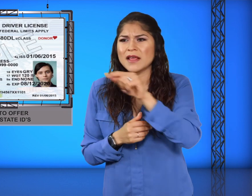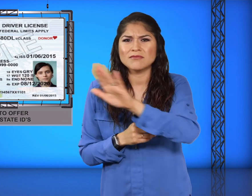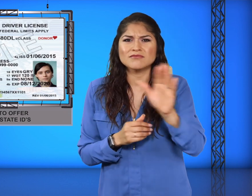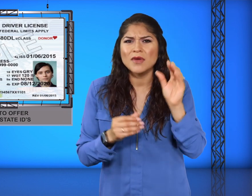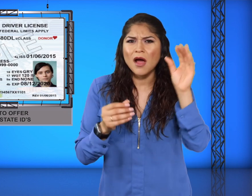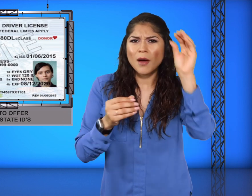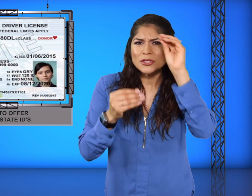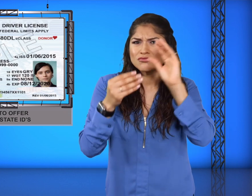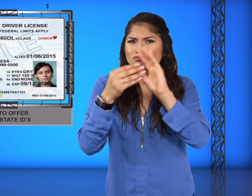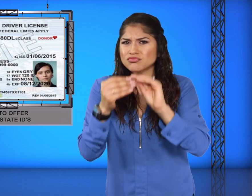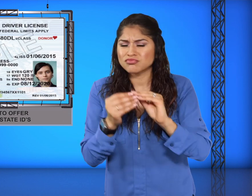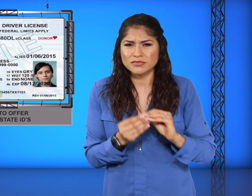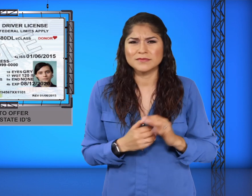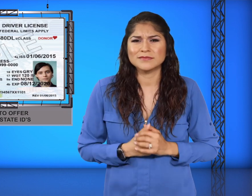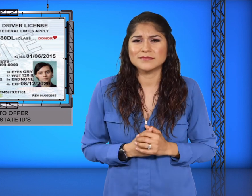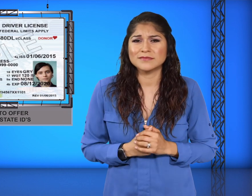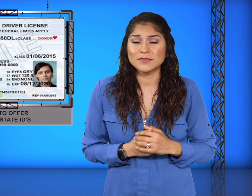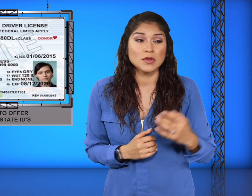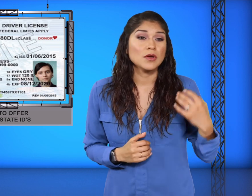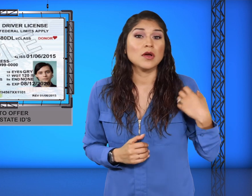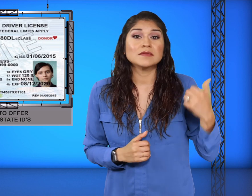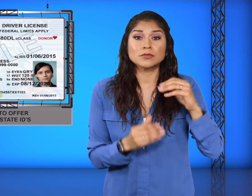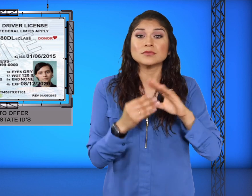to get input.